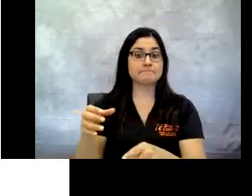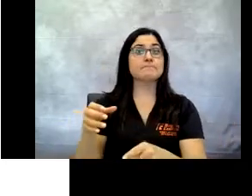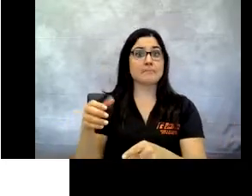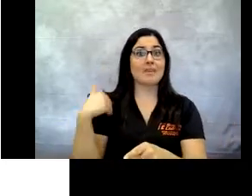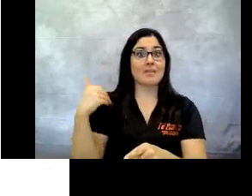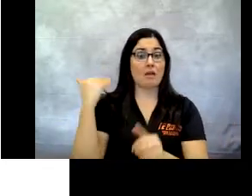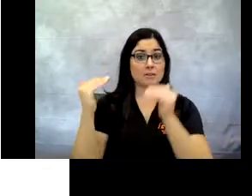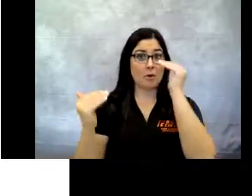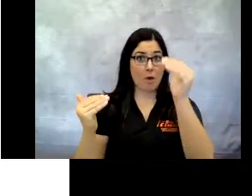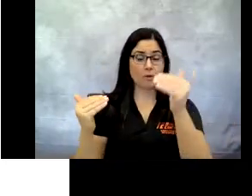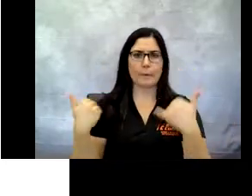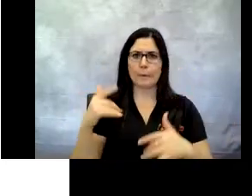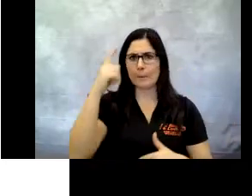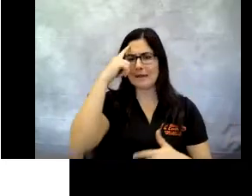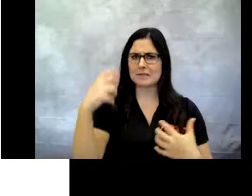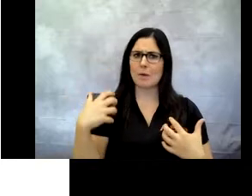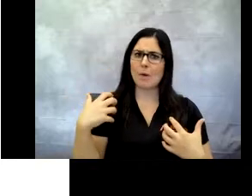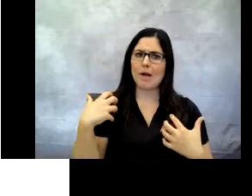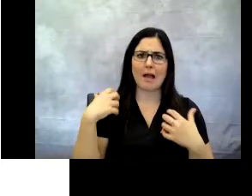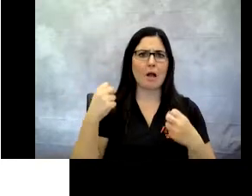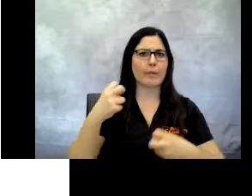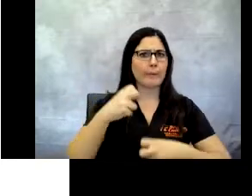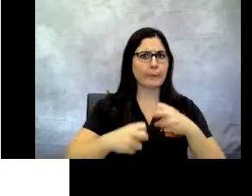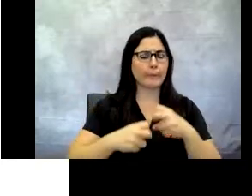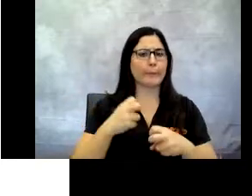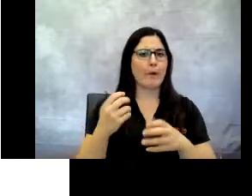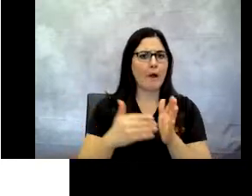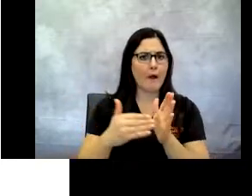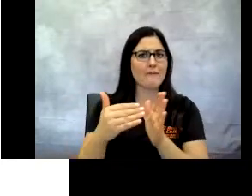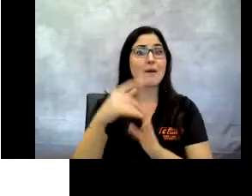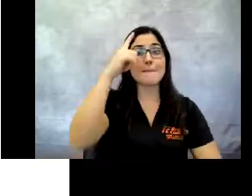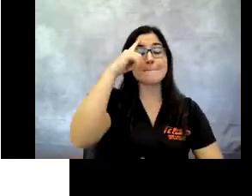and sometimes the young adults are referred to as the anxious generation.